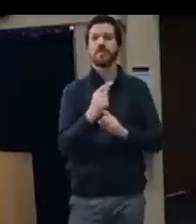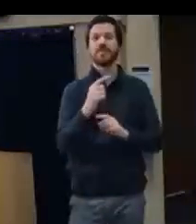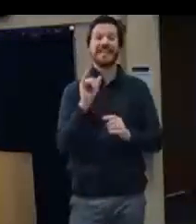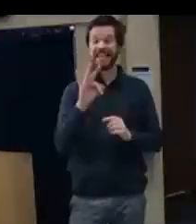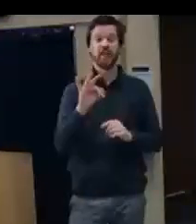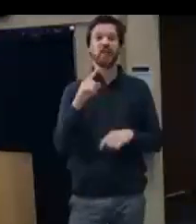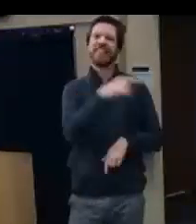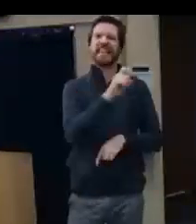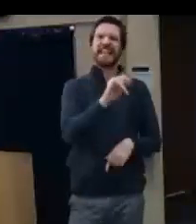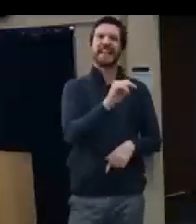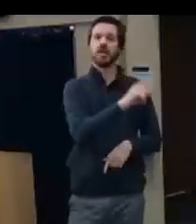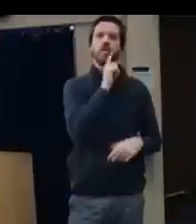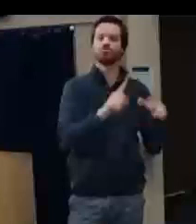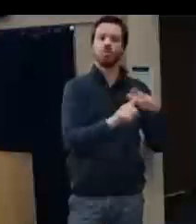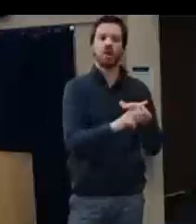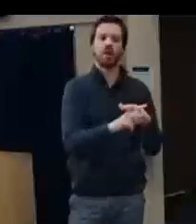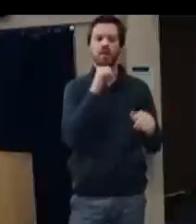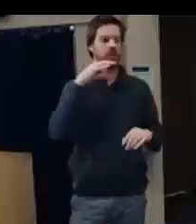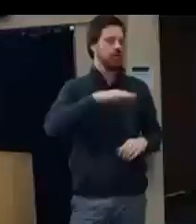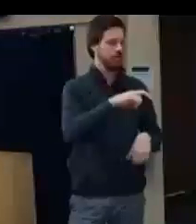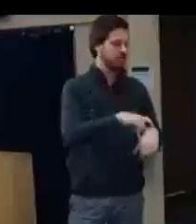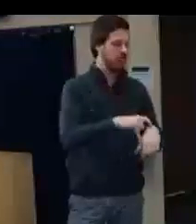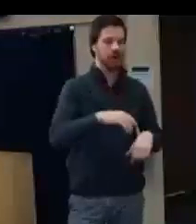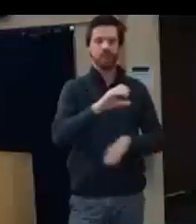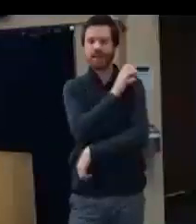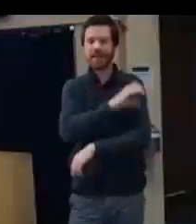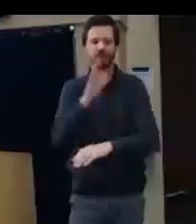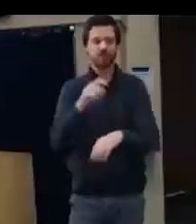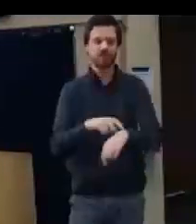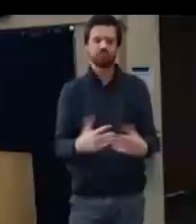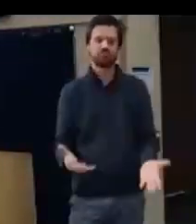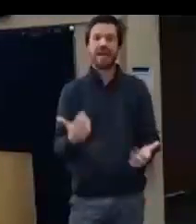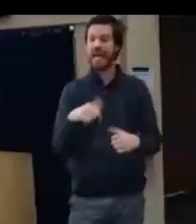it's not good use of their time or the clinician's time so anytime you're going to refer somebody to